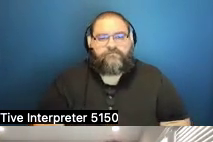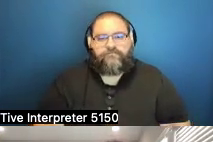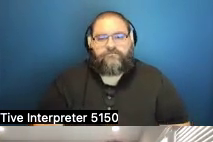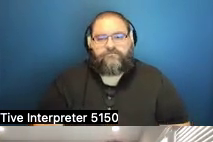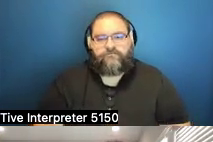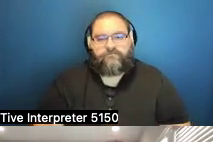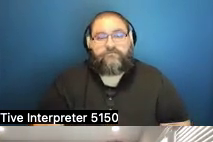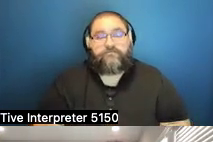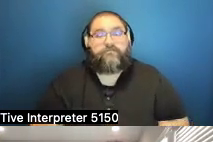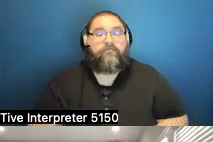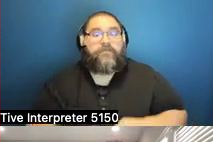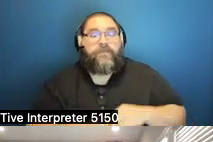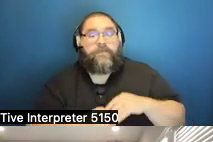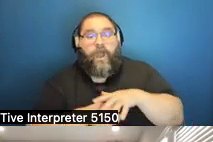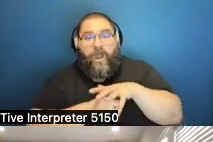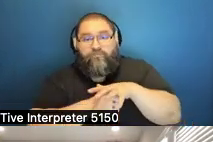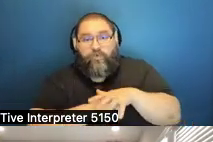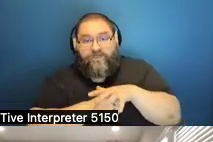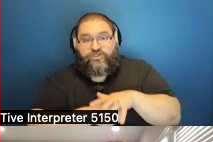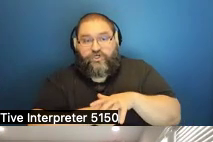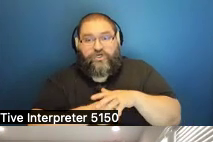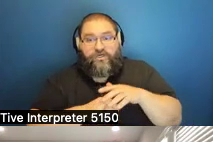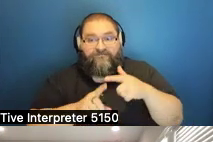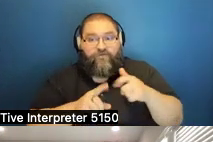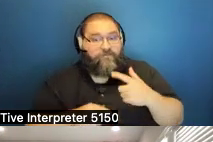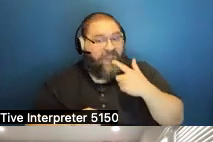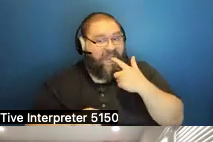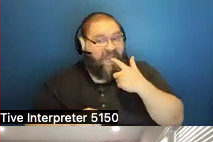The pressure exerted by the current during swallowing?